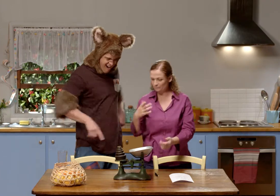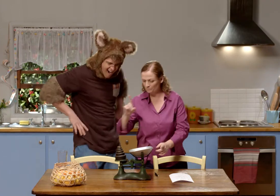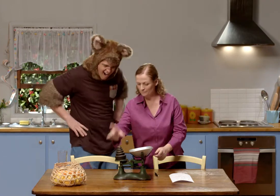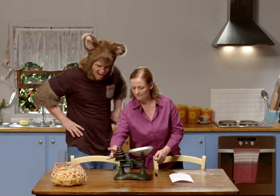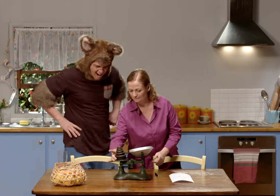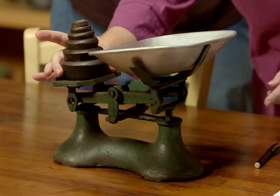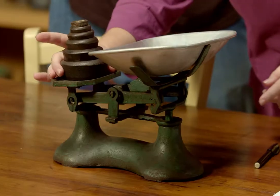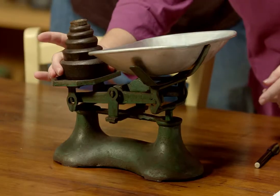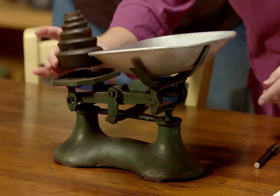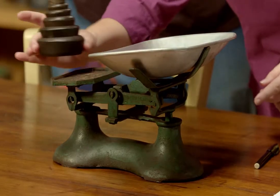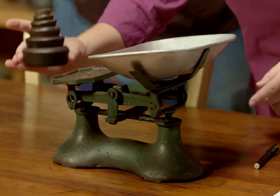That looks great.